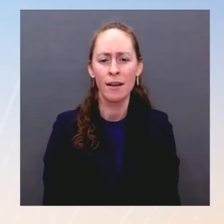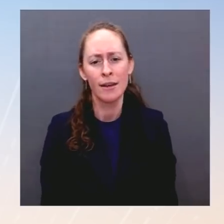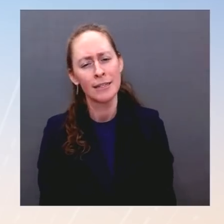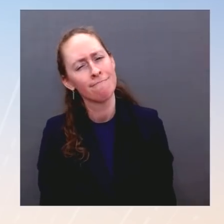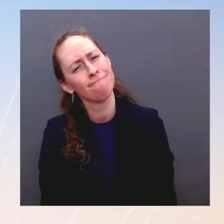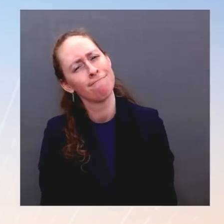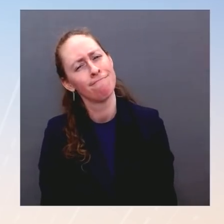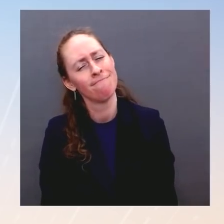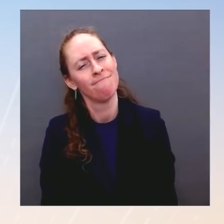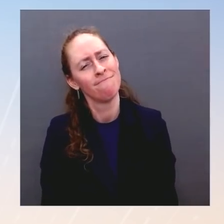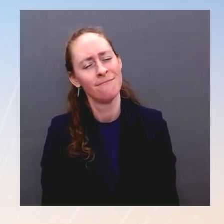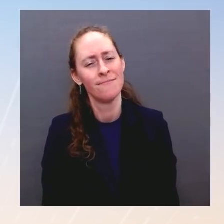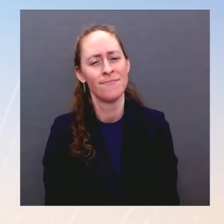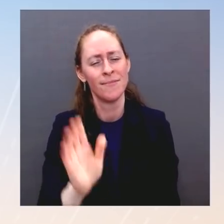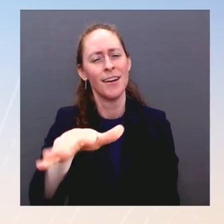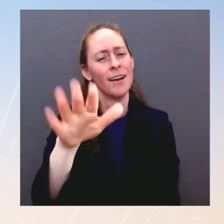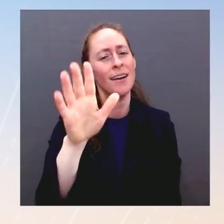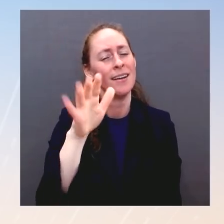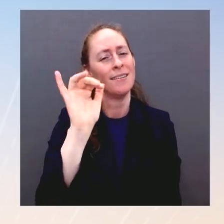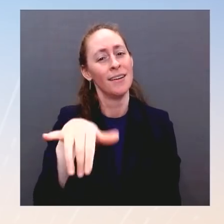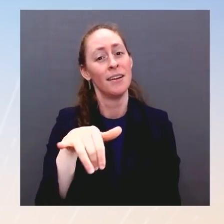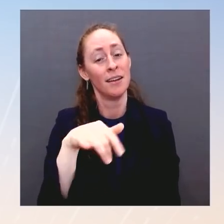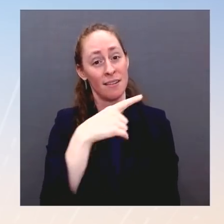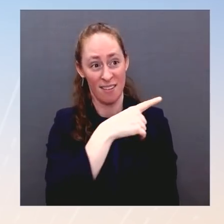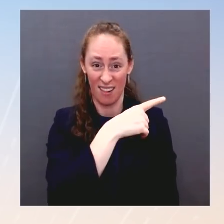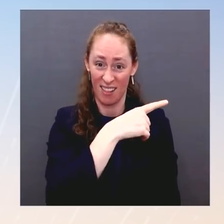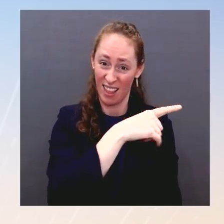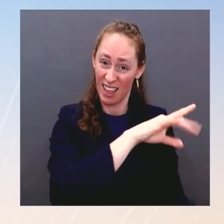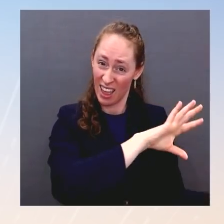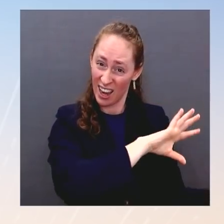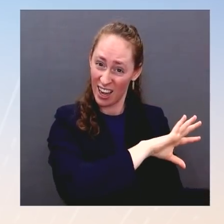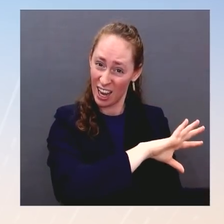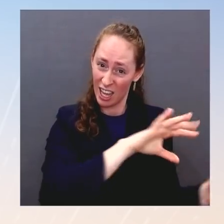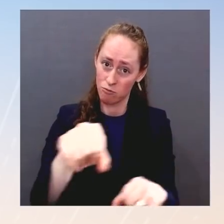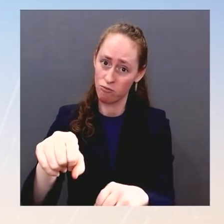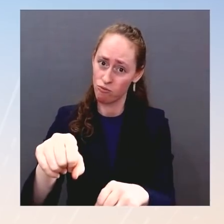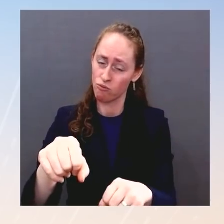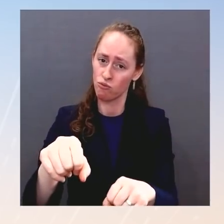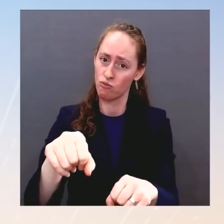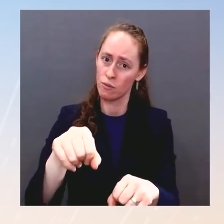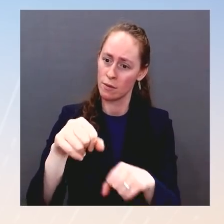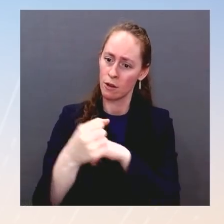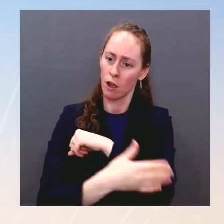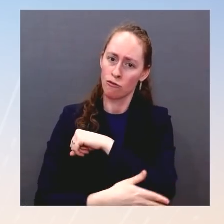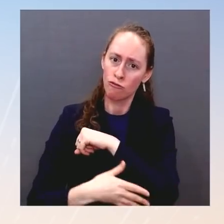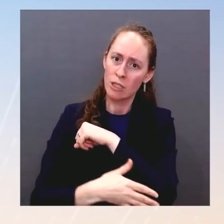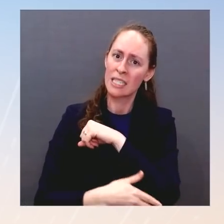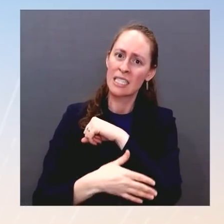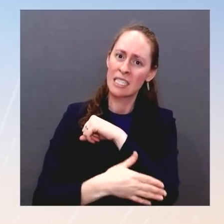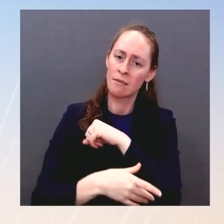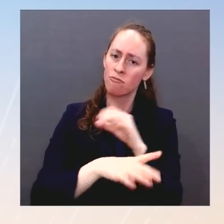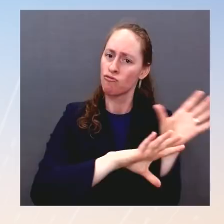is not the moment where diplomacy feels appropriate. It does not mean we have ruled out diplomacy forever.